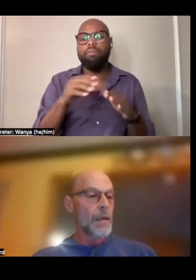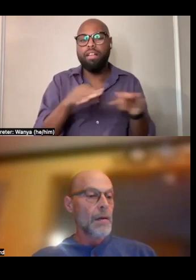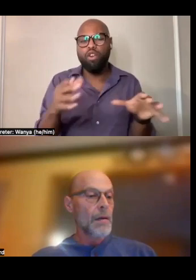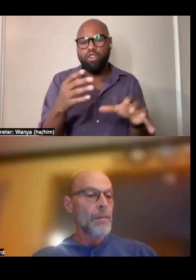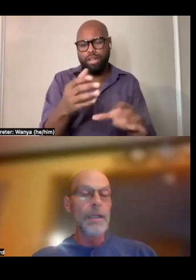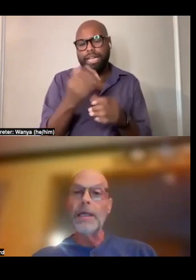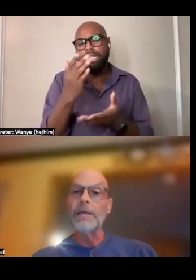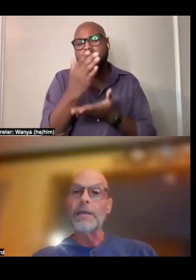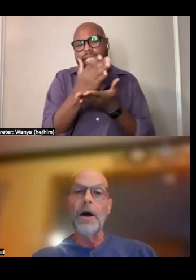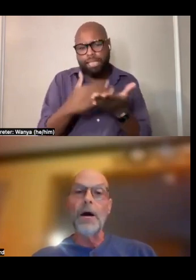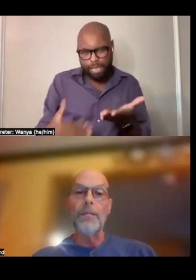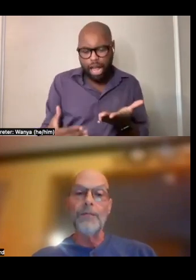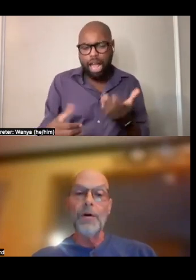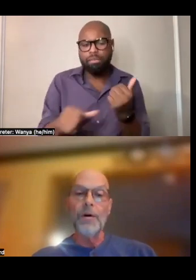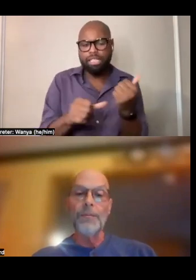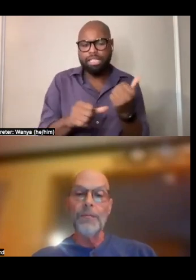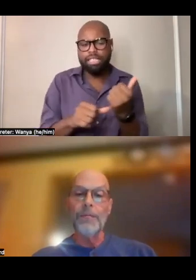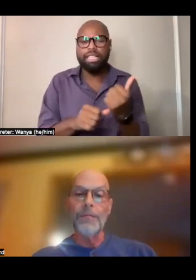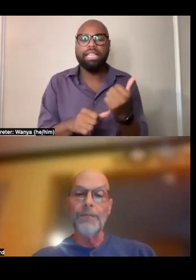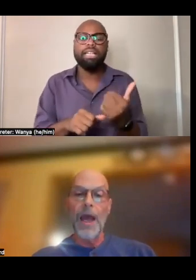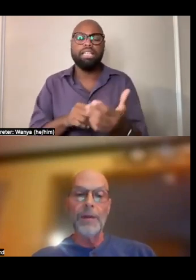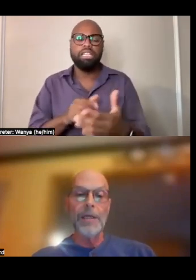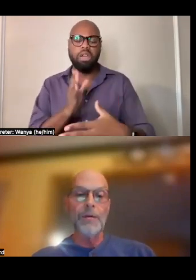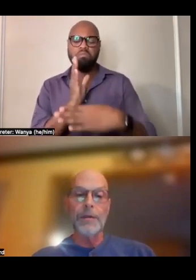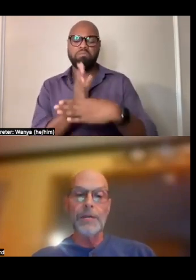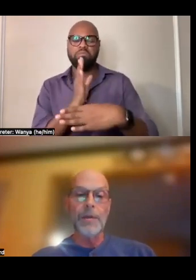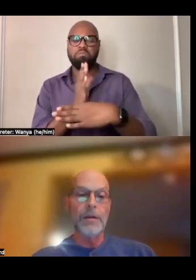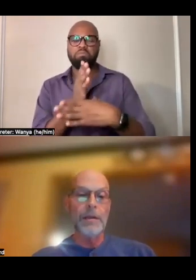Median income for families with a disability is